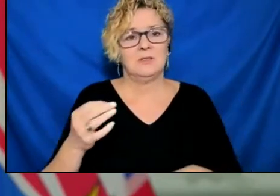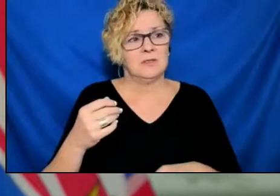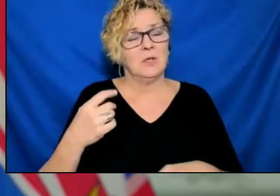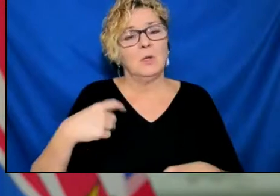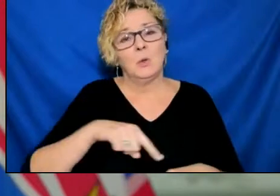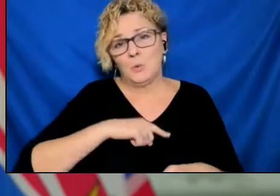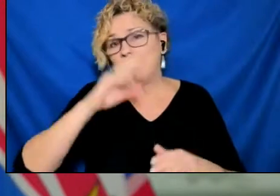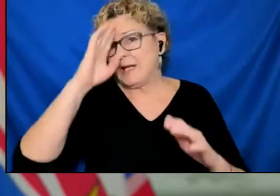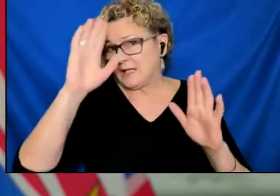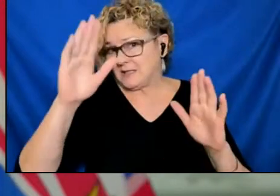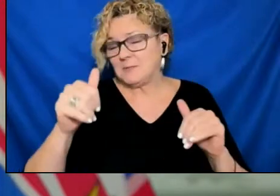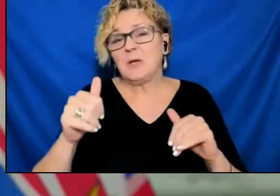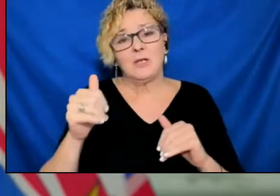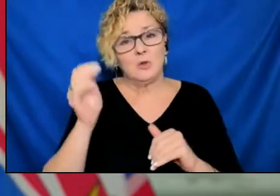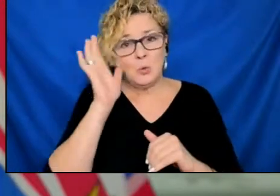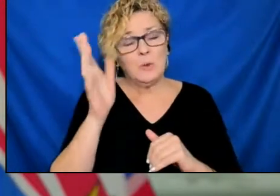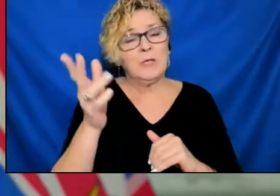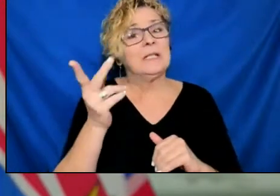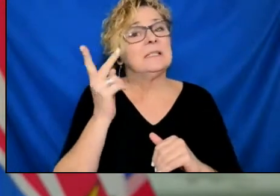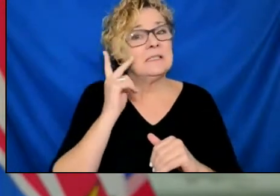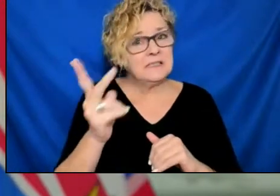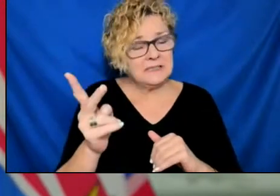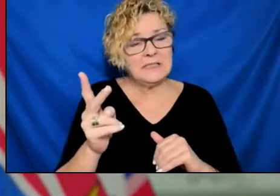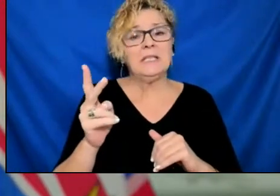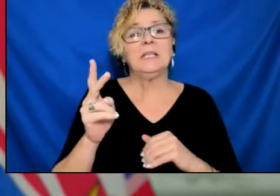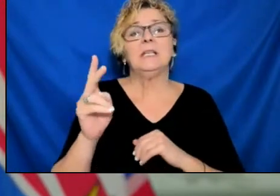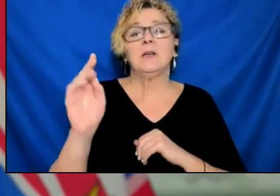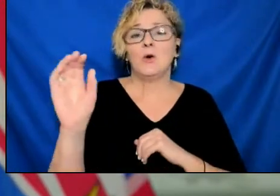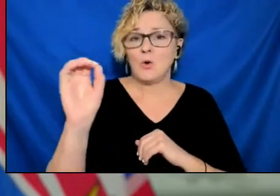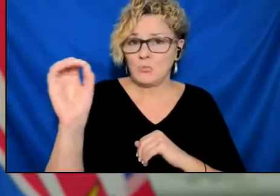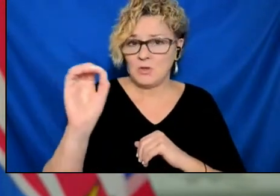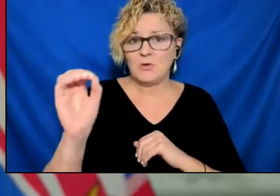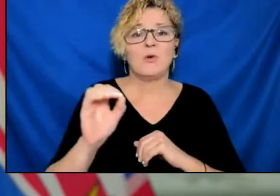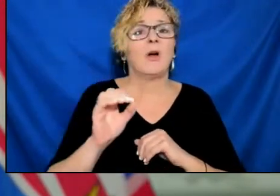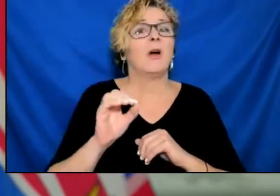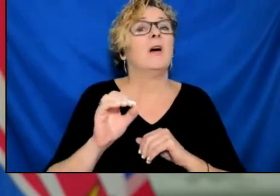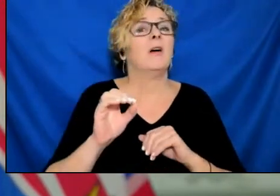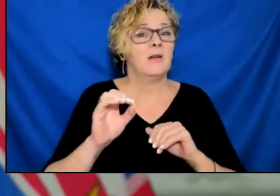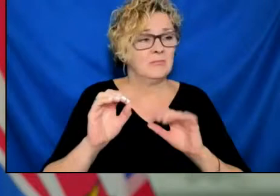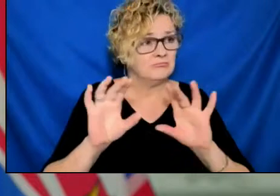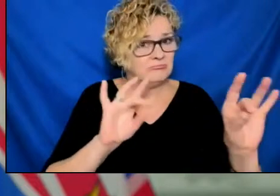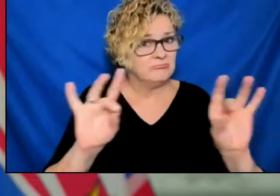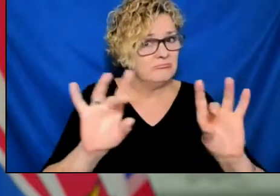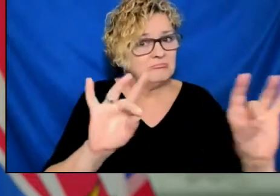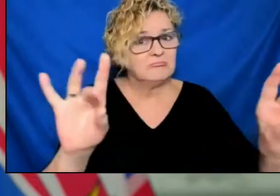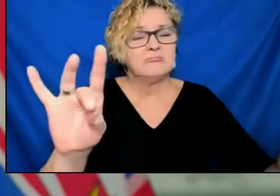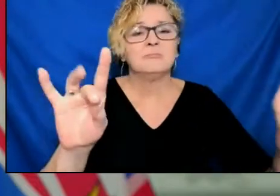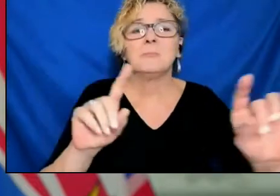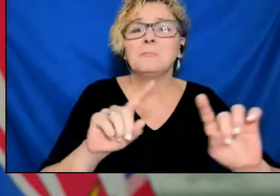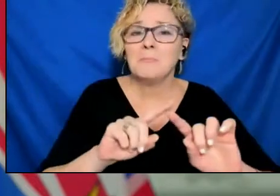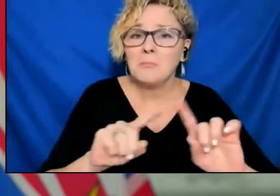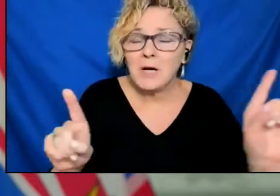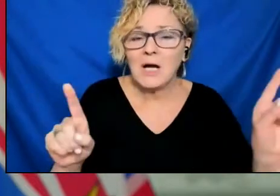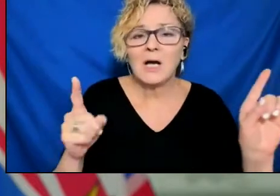We are seeing it move very quickly through our communities. But we do have control.